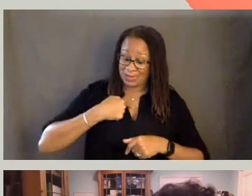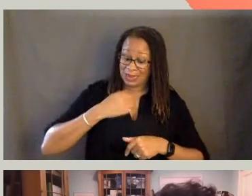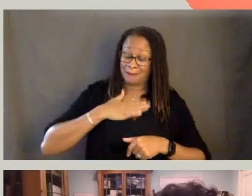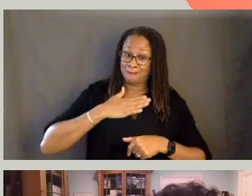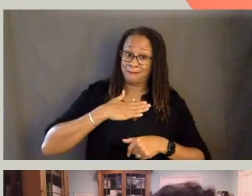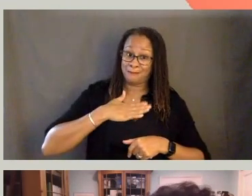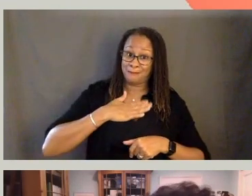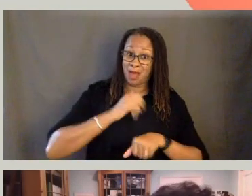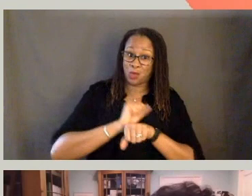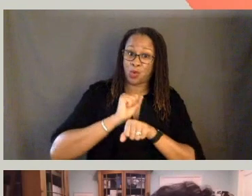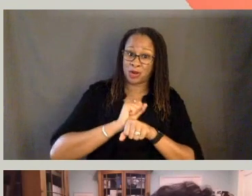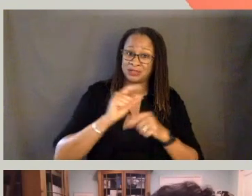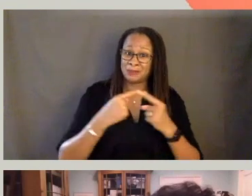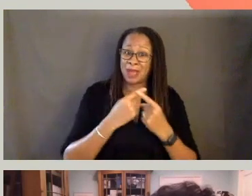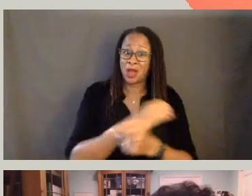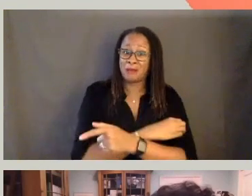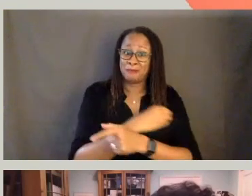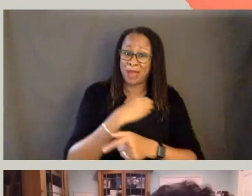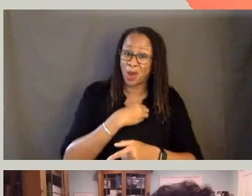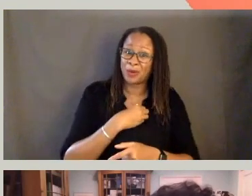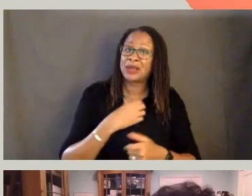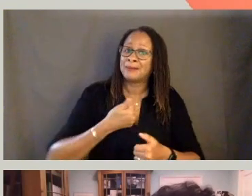and reframing the thing that you think you might know